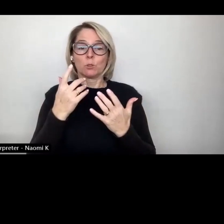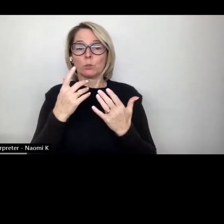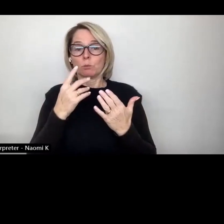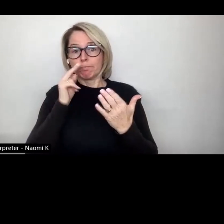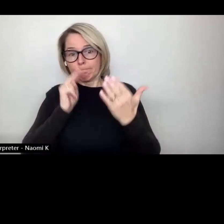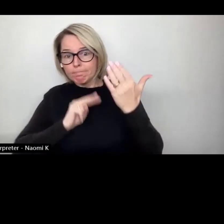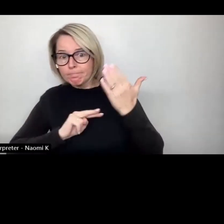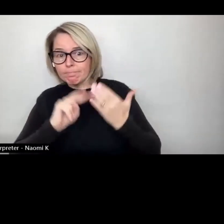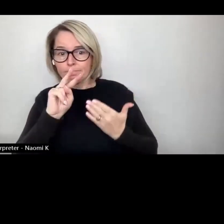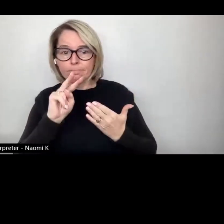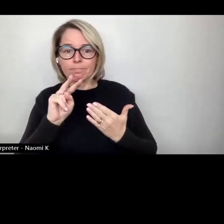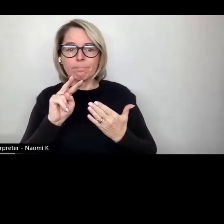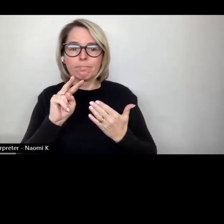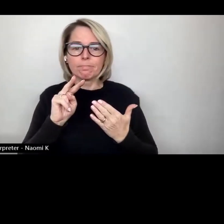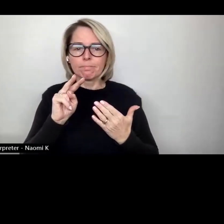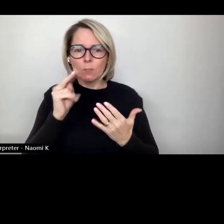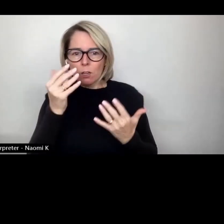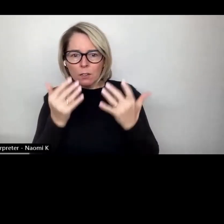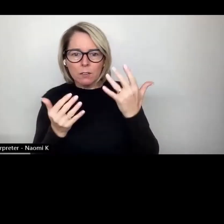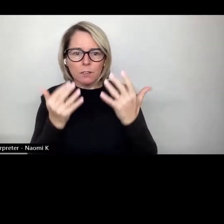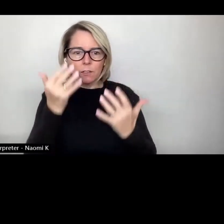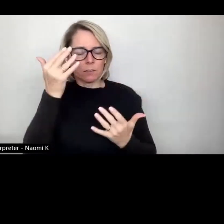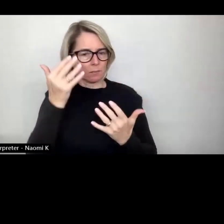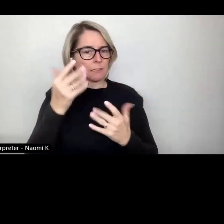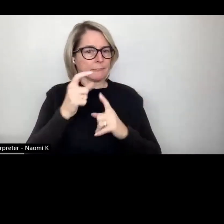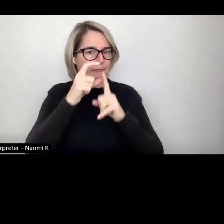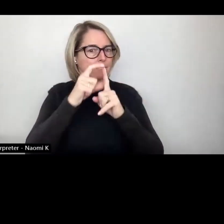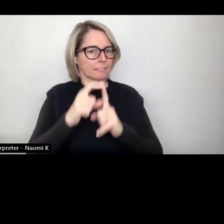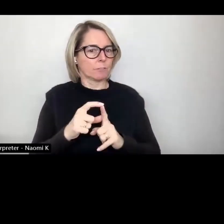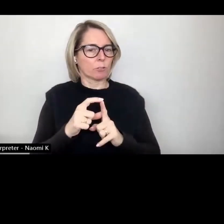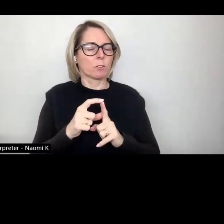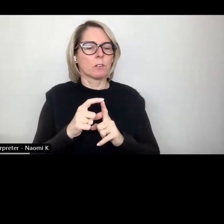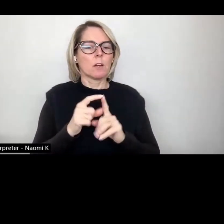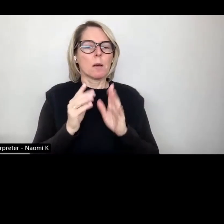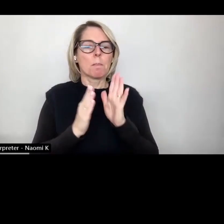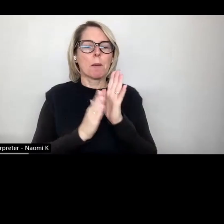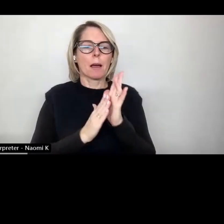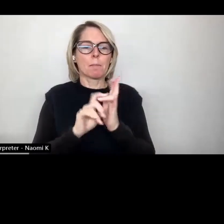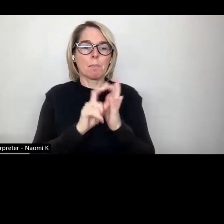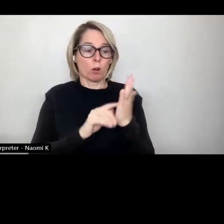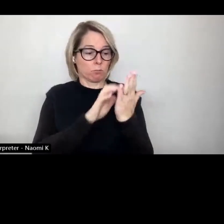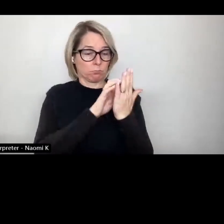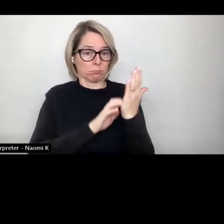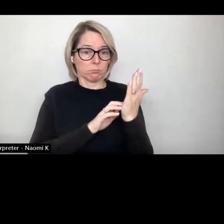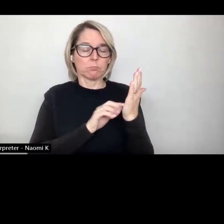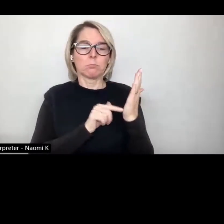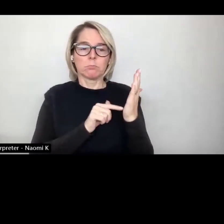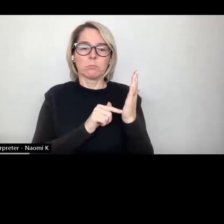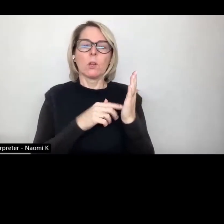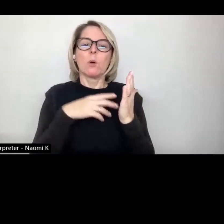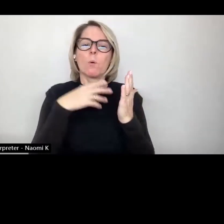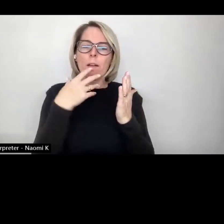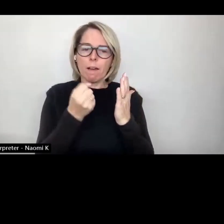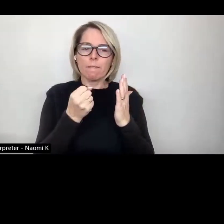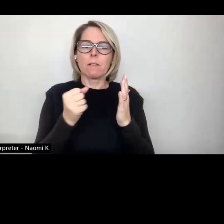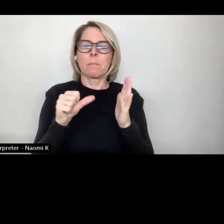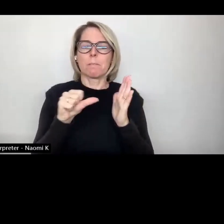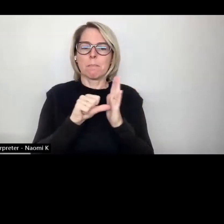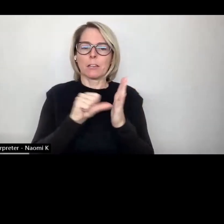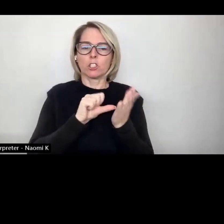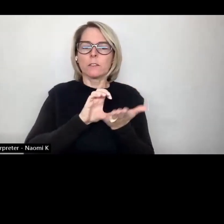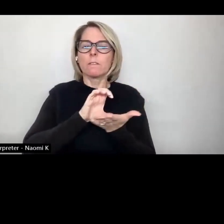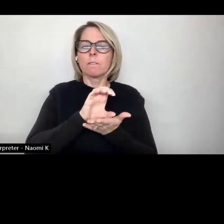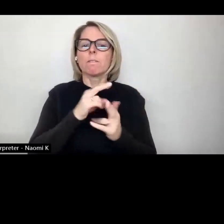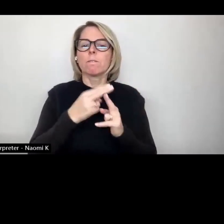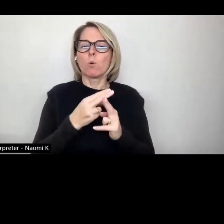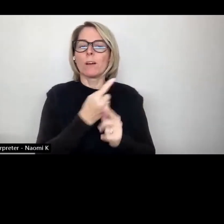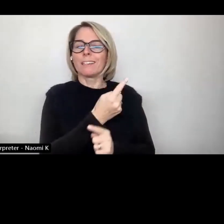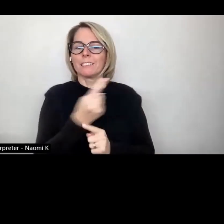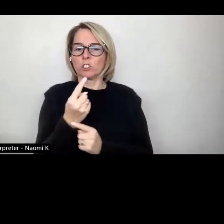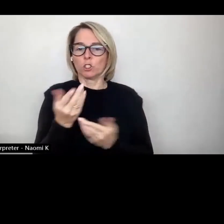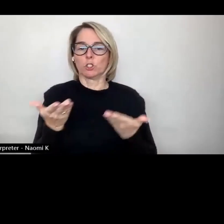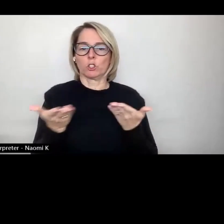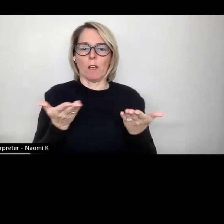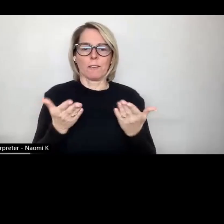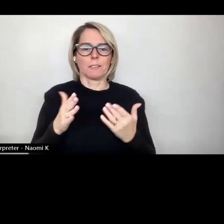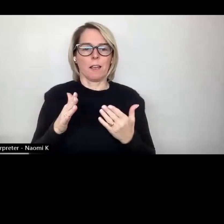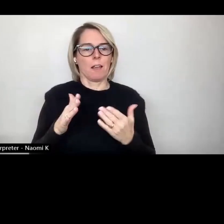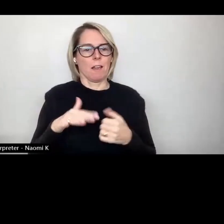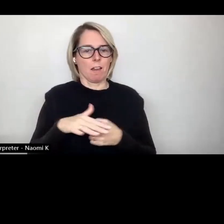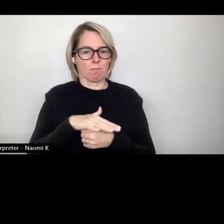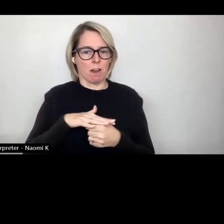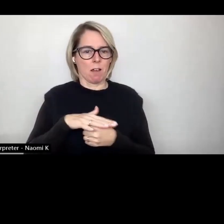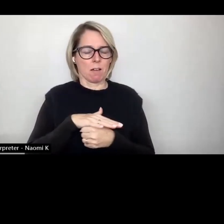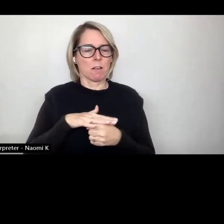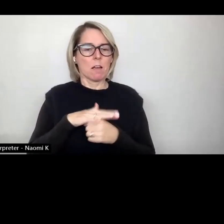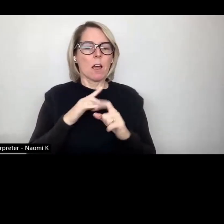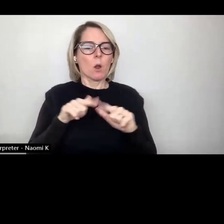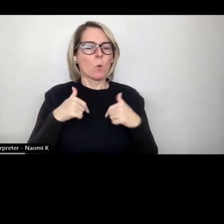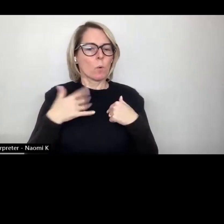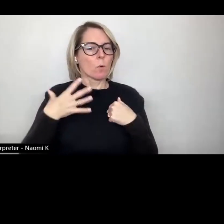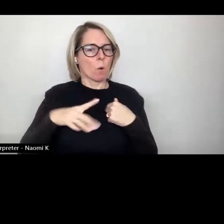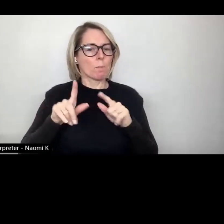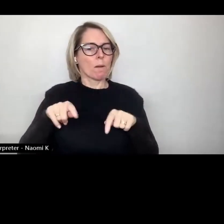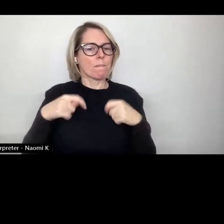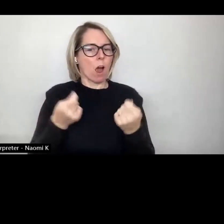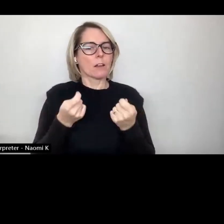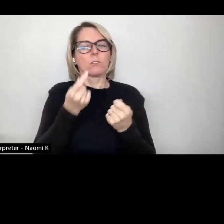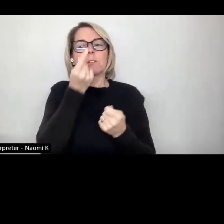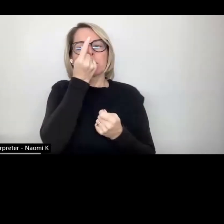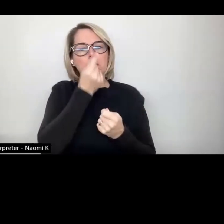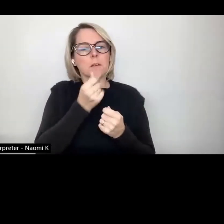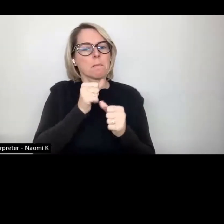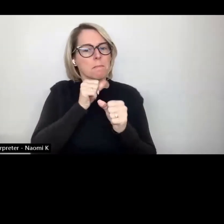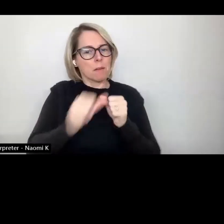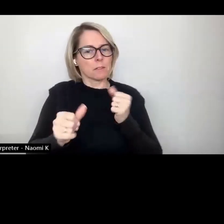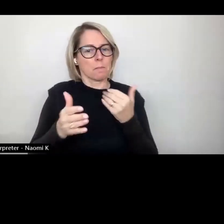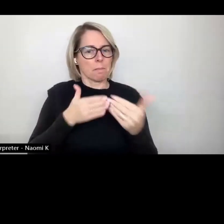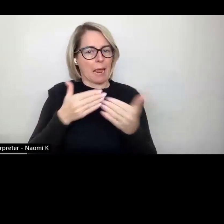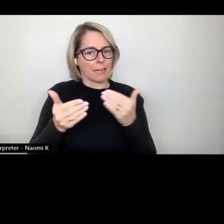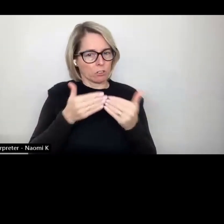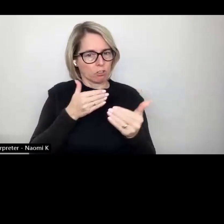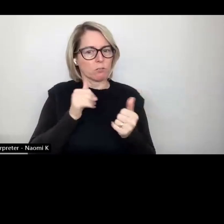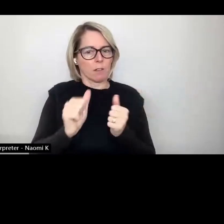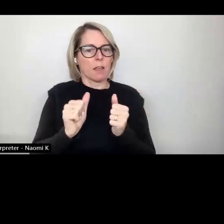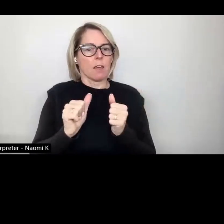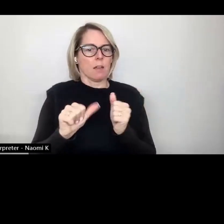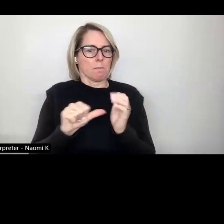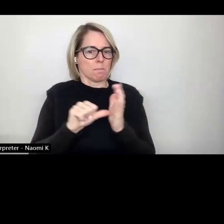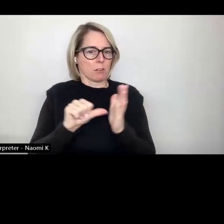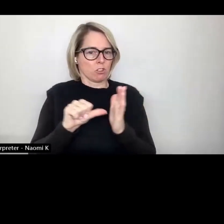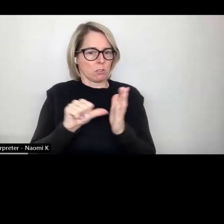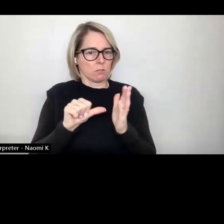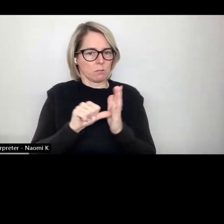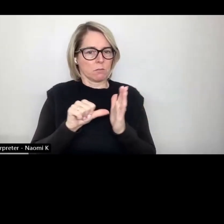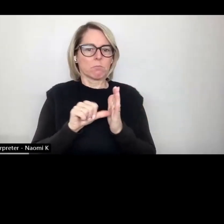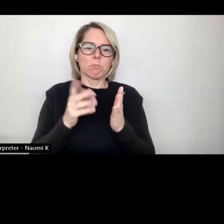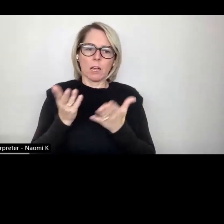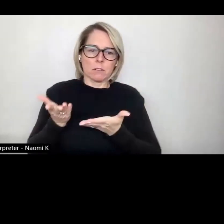But the model is that there is a budget available for each service area and we are looking for providers who can best manage that budget and deliver the best outcomes for as many carers as possible within their service regions.